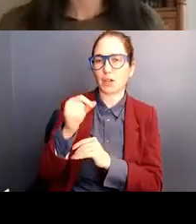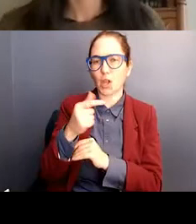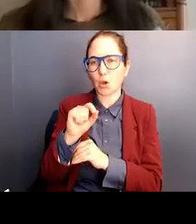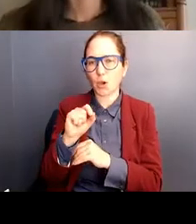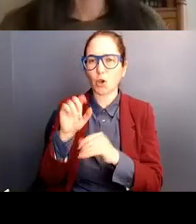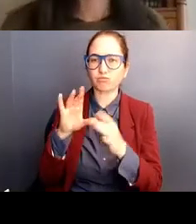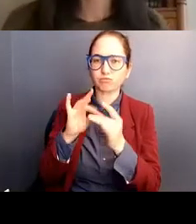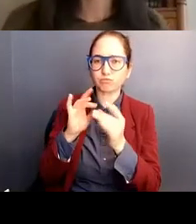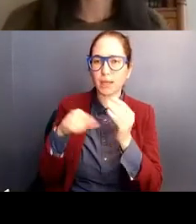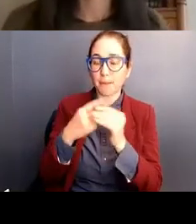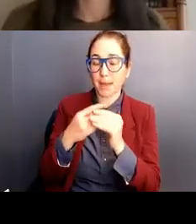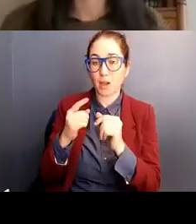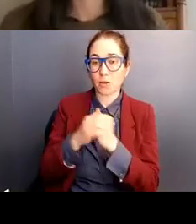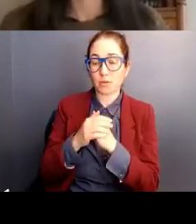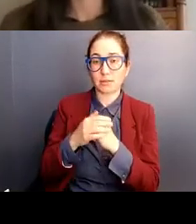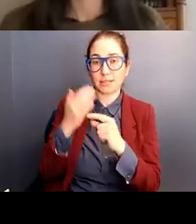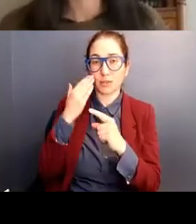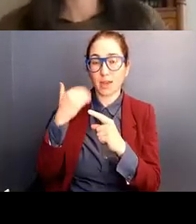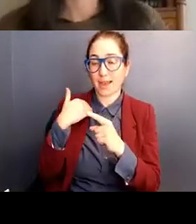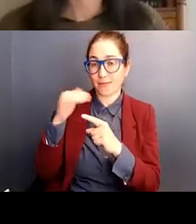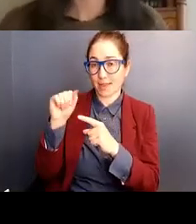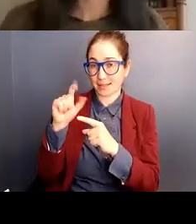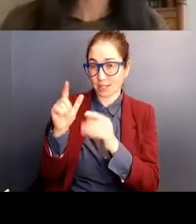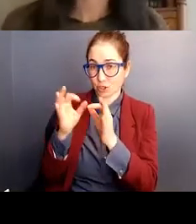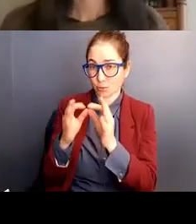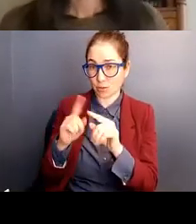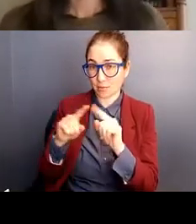they're mentioned. ASL interpreters but they're not present. All